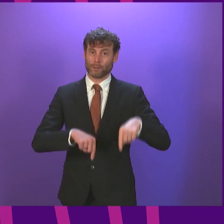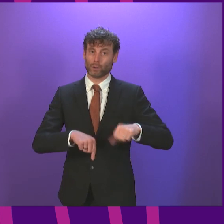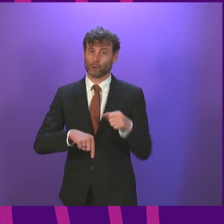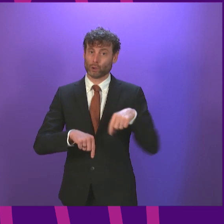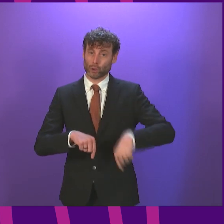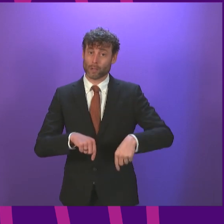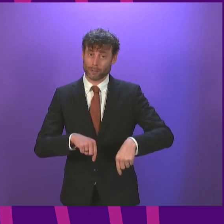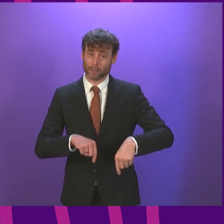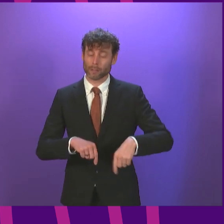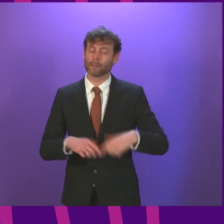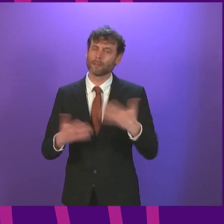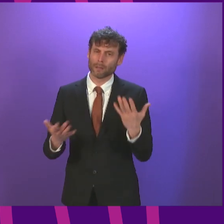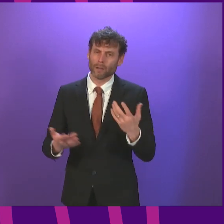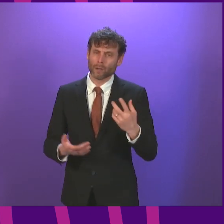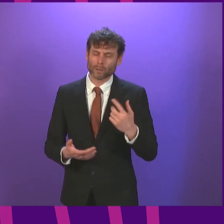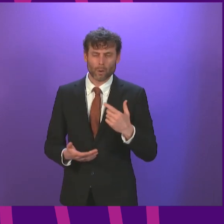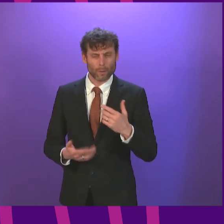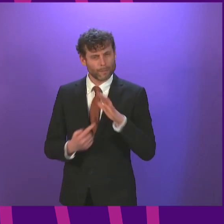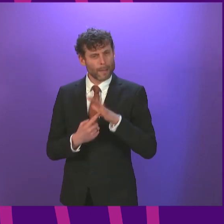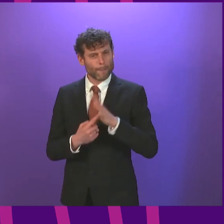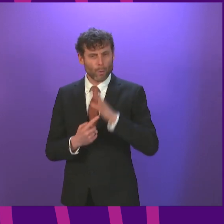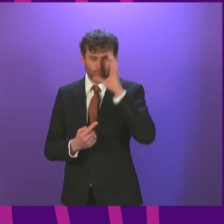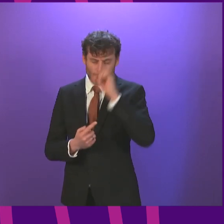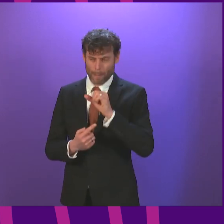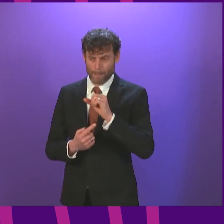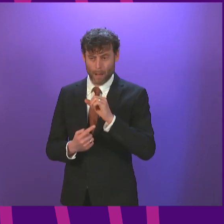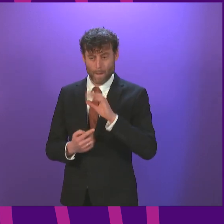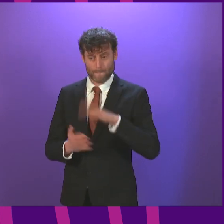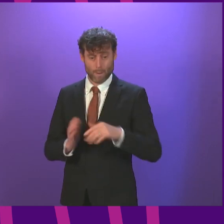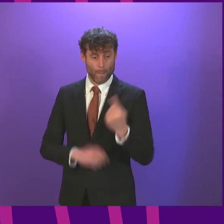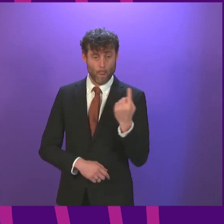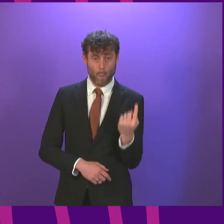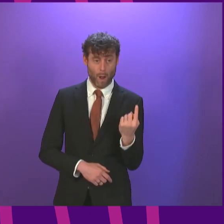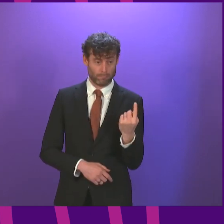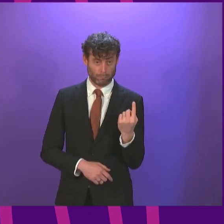we all remember everyone who has suffered and lost as a result of the virus. In the